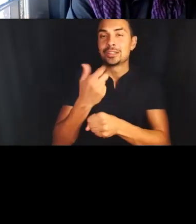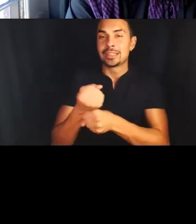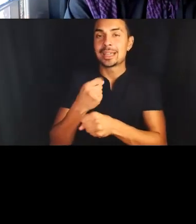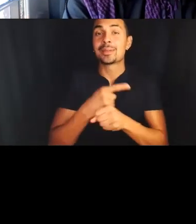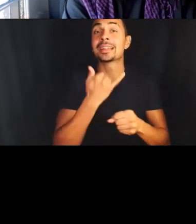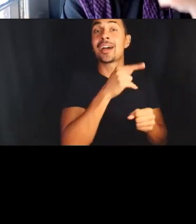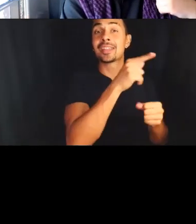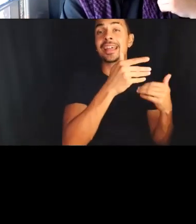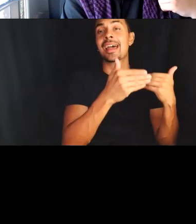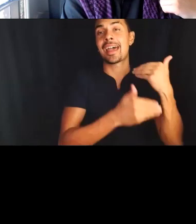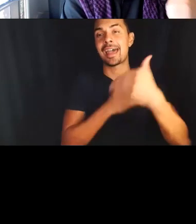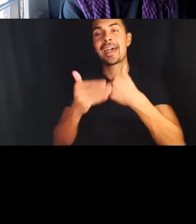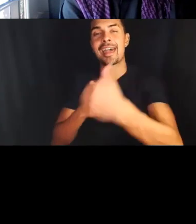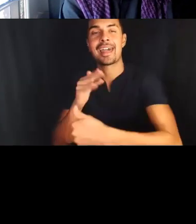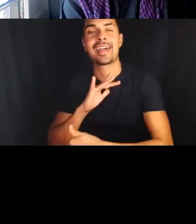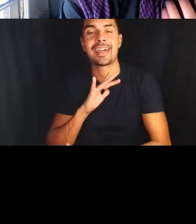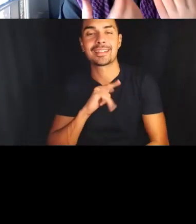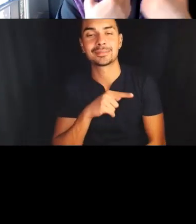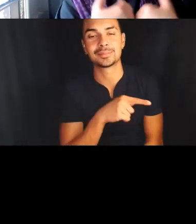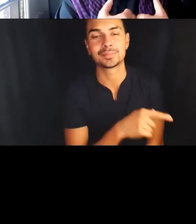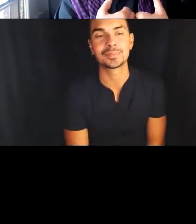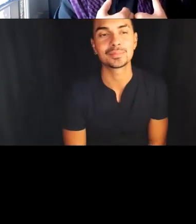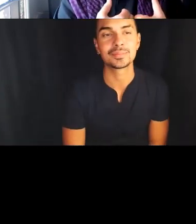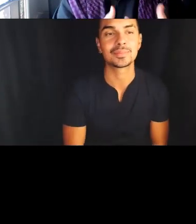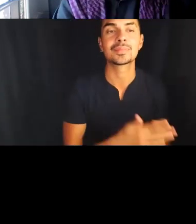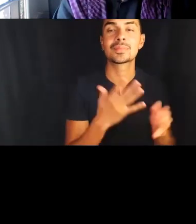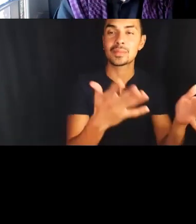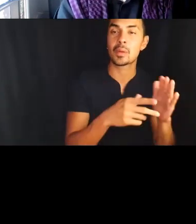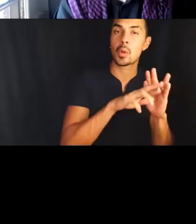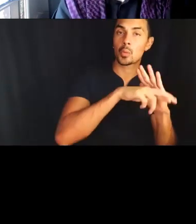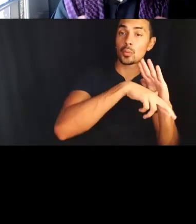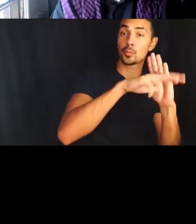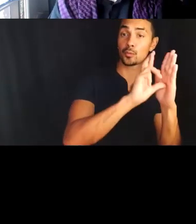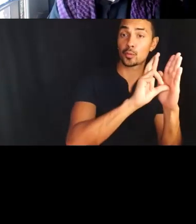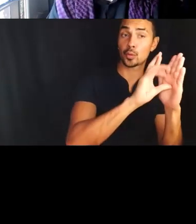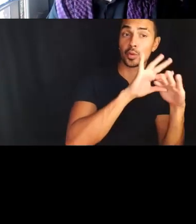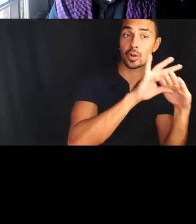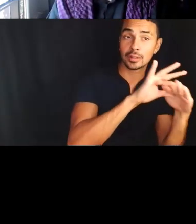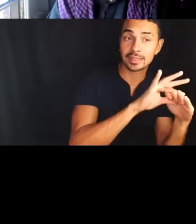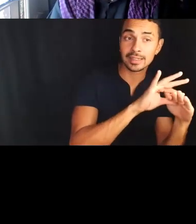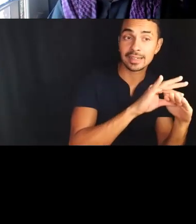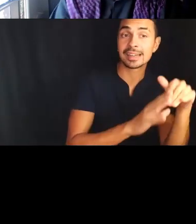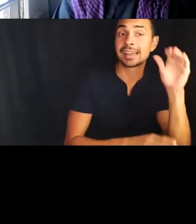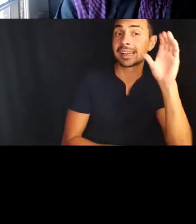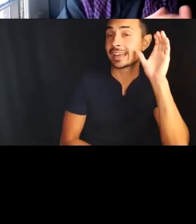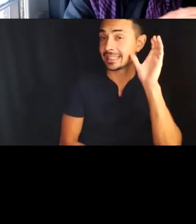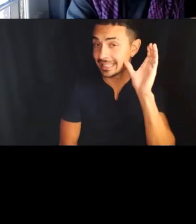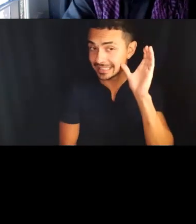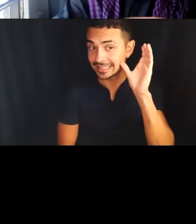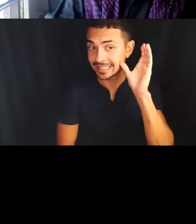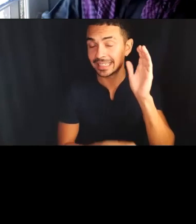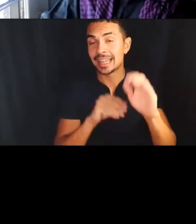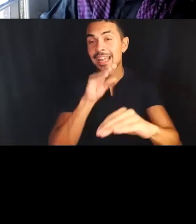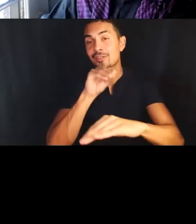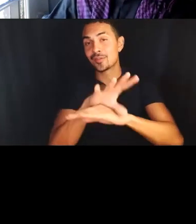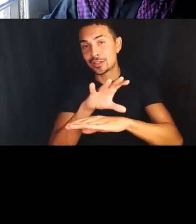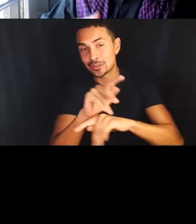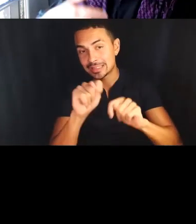So we've reviewed content, we've listened to folks, we've listened to our advisory team, we've written some things to OVC